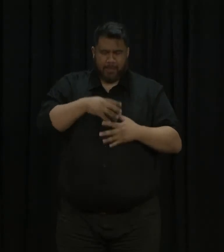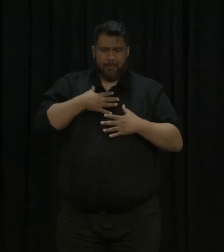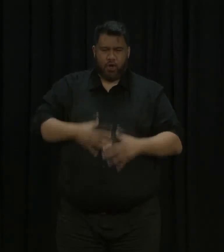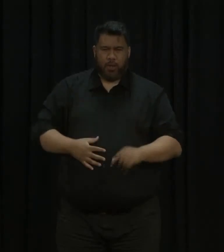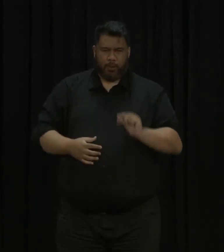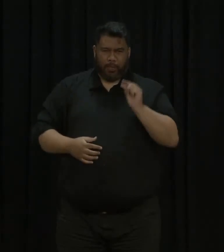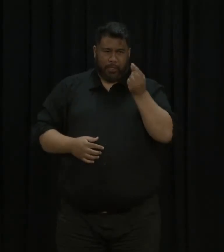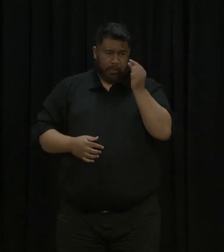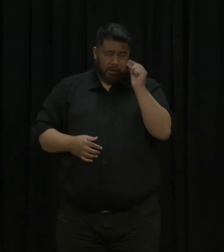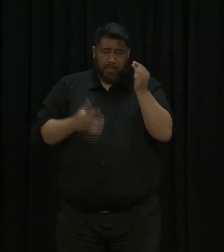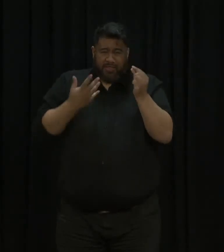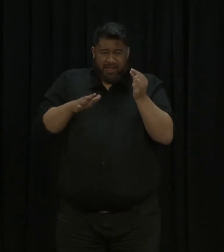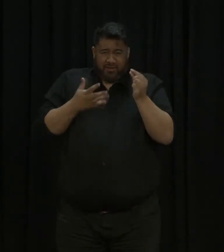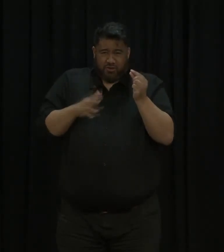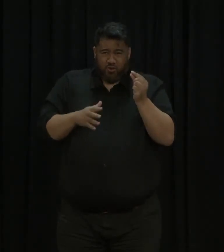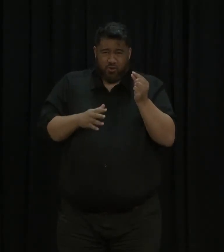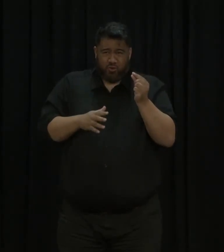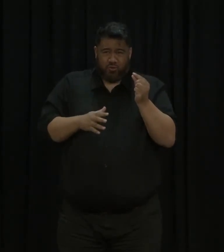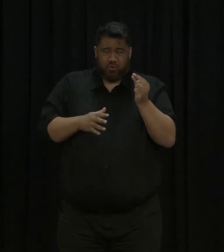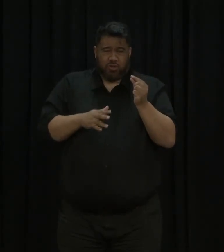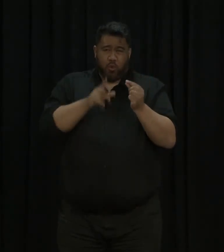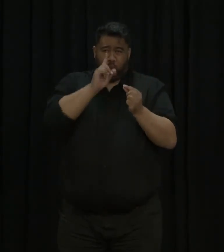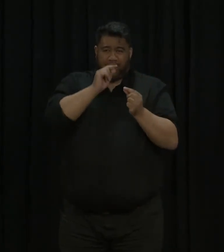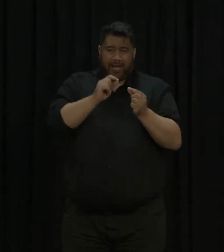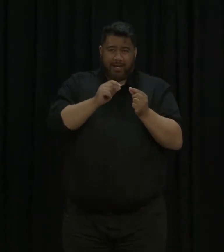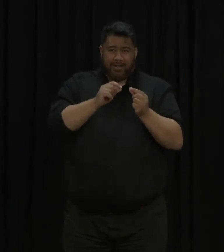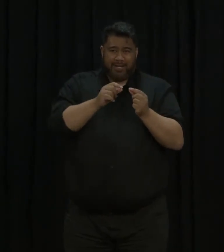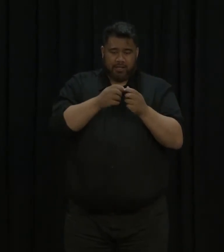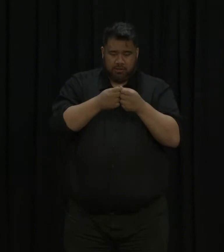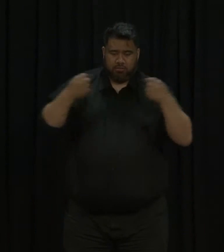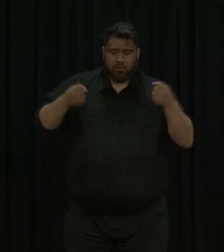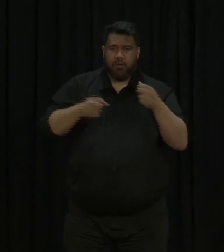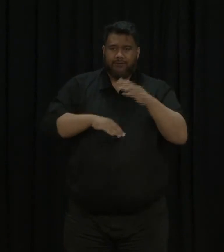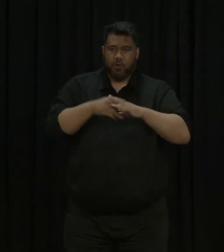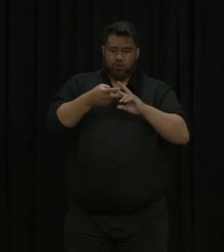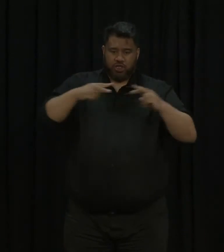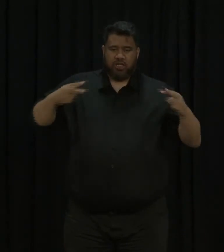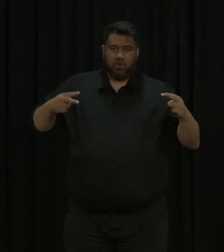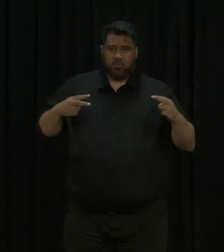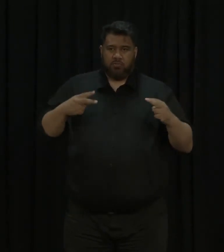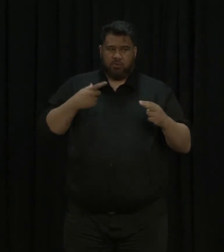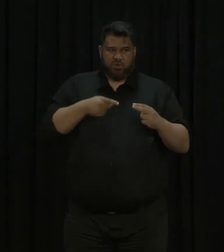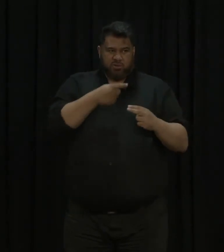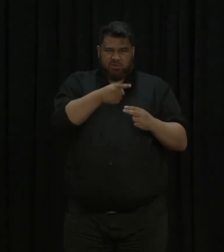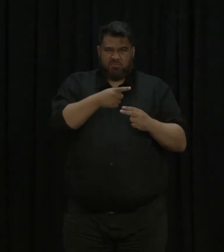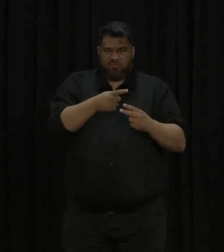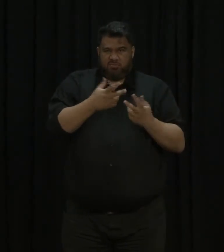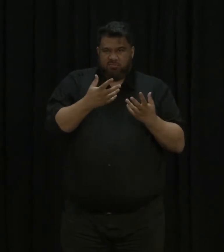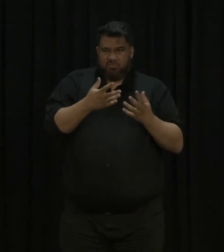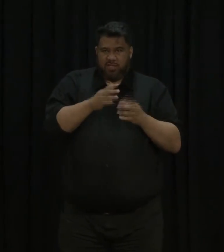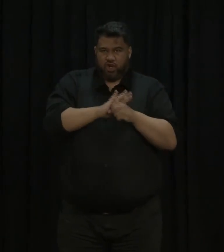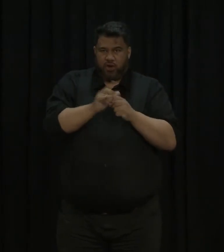because the CT values were very high and there is not enough